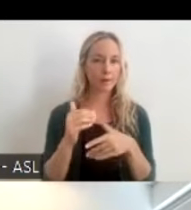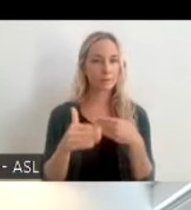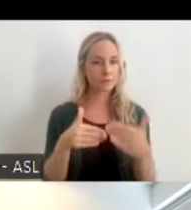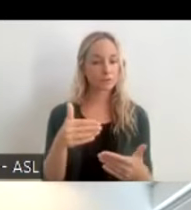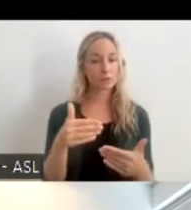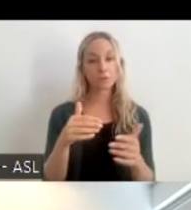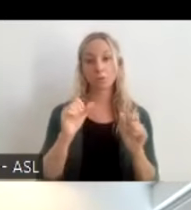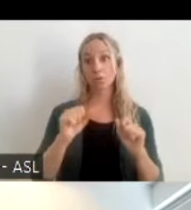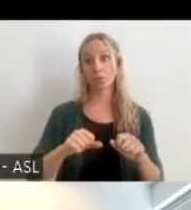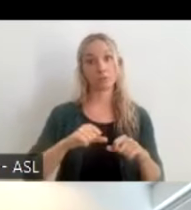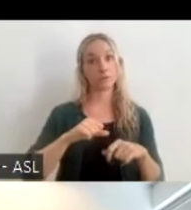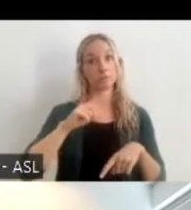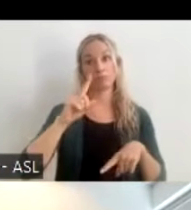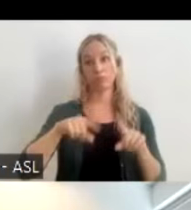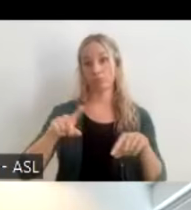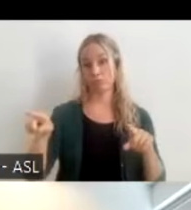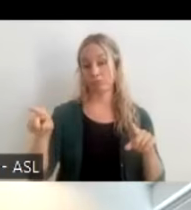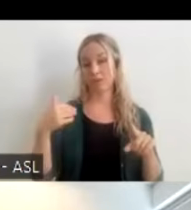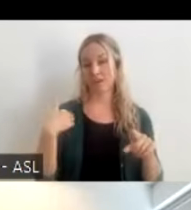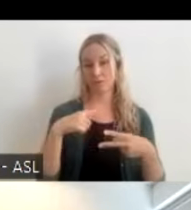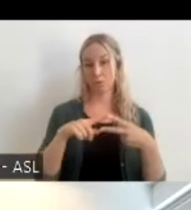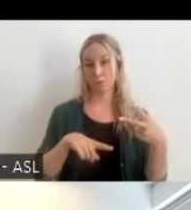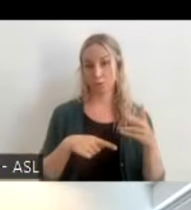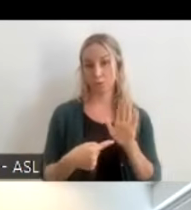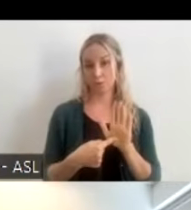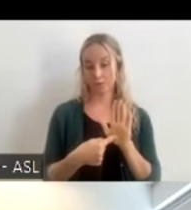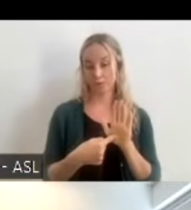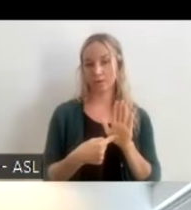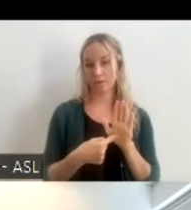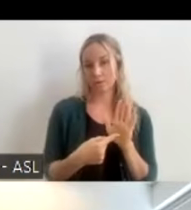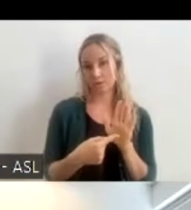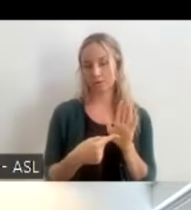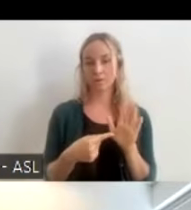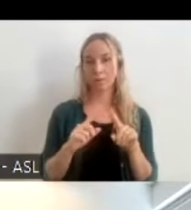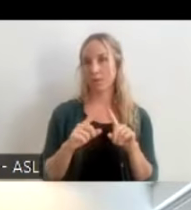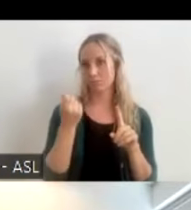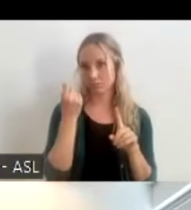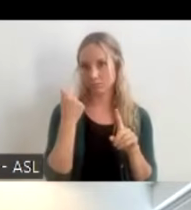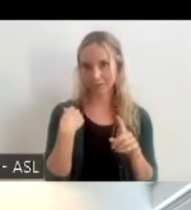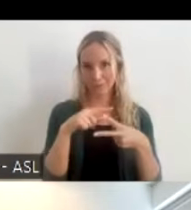, many more and I'm sure you folks that work at the